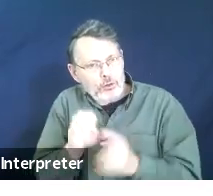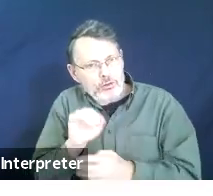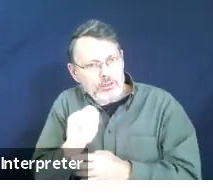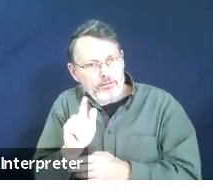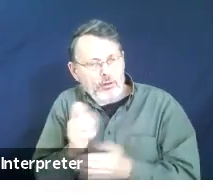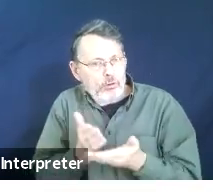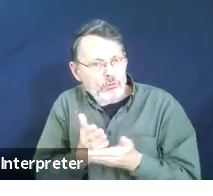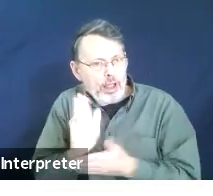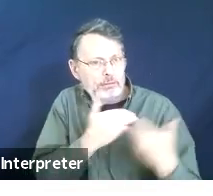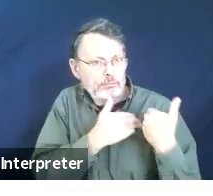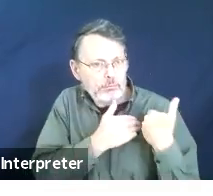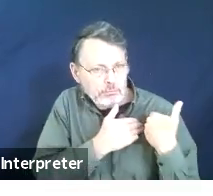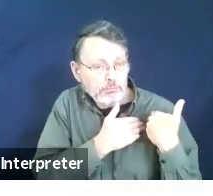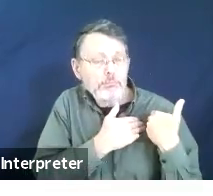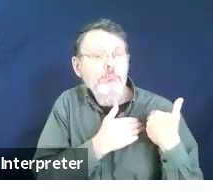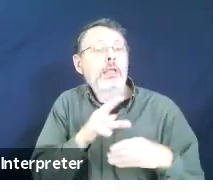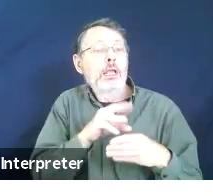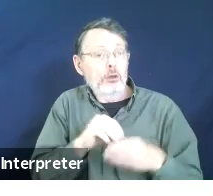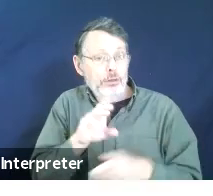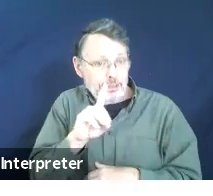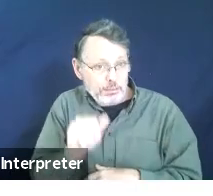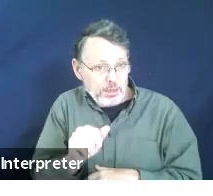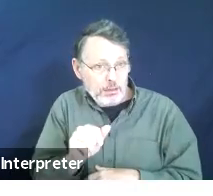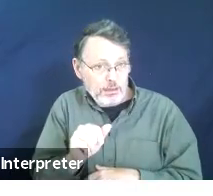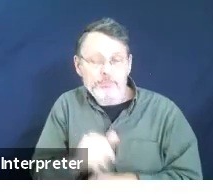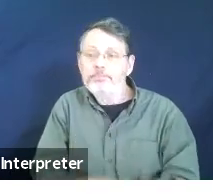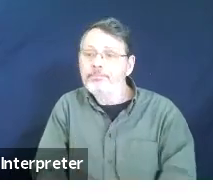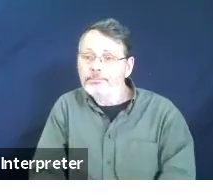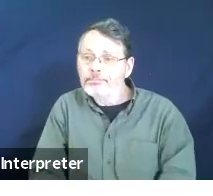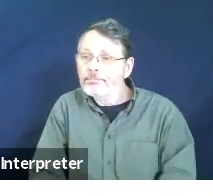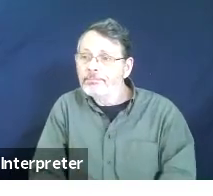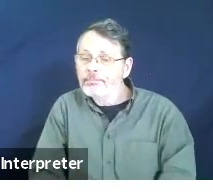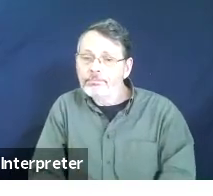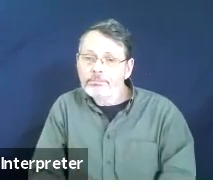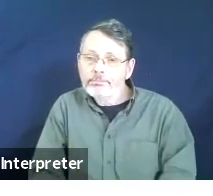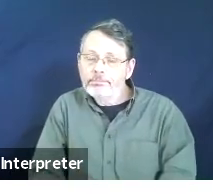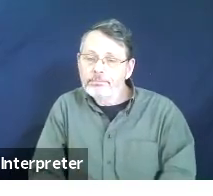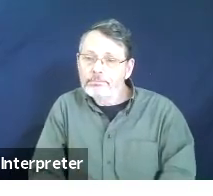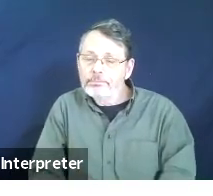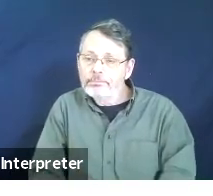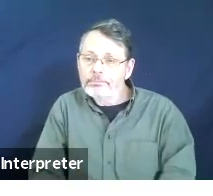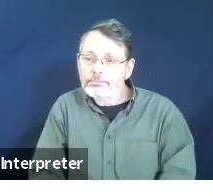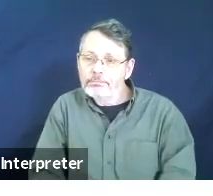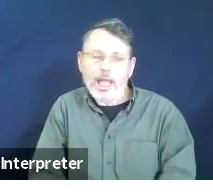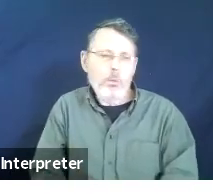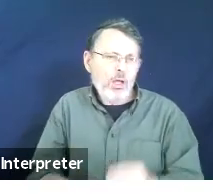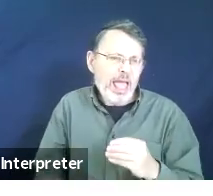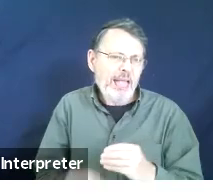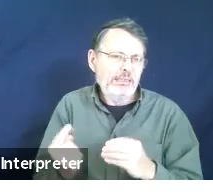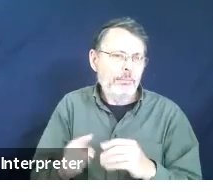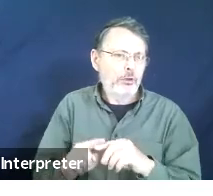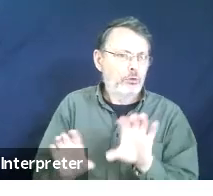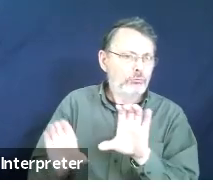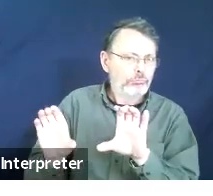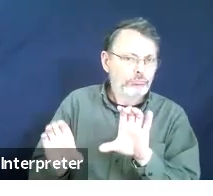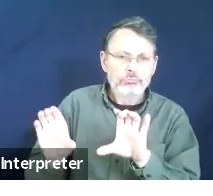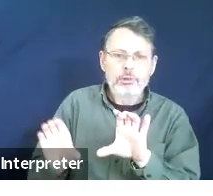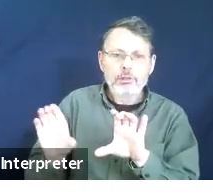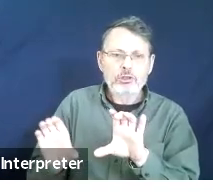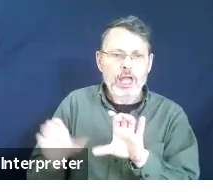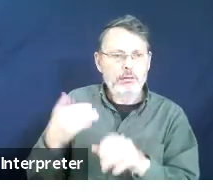including disability. I will go ahead and add that to the chat for everyone to be